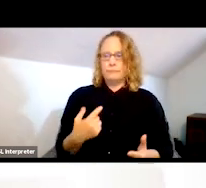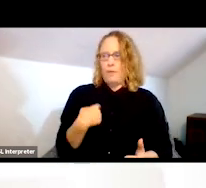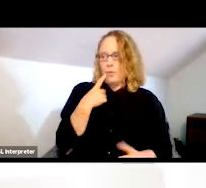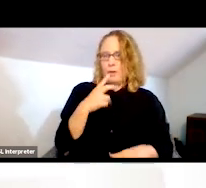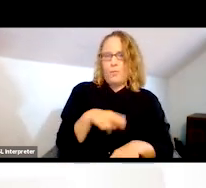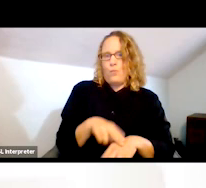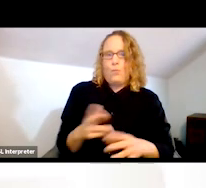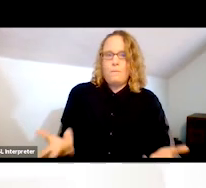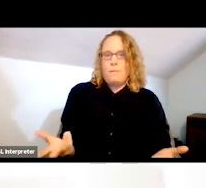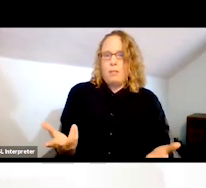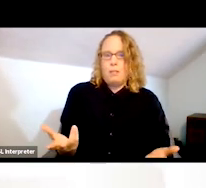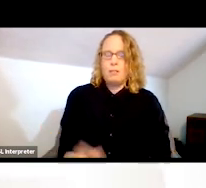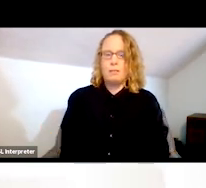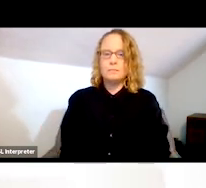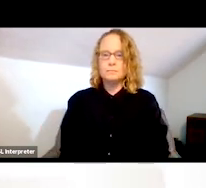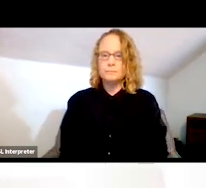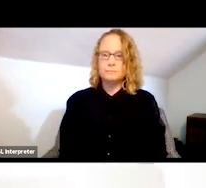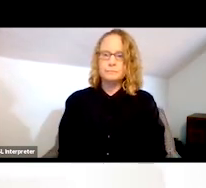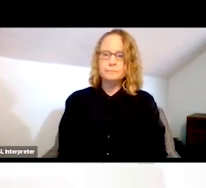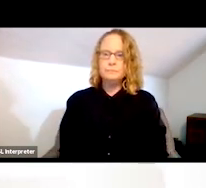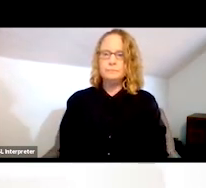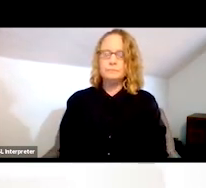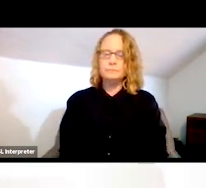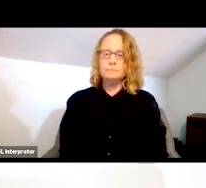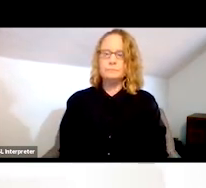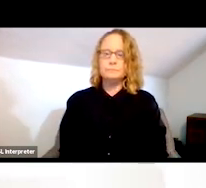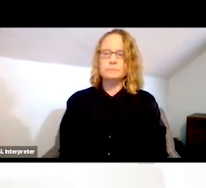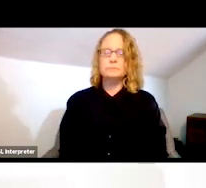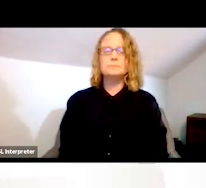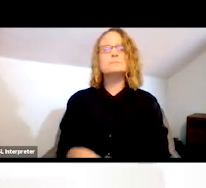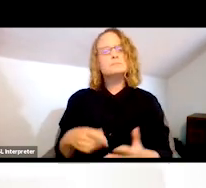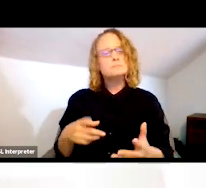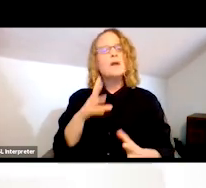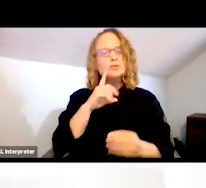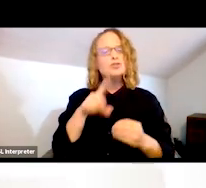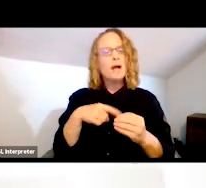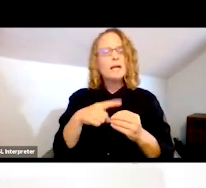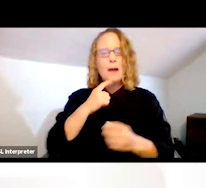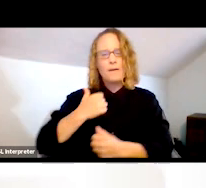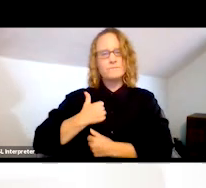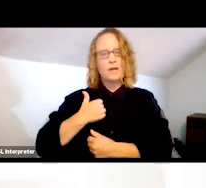where it was just now we sort of document that, but then that was a lifestyle.